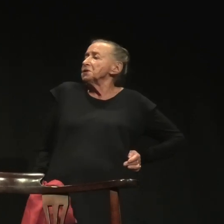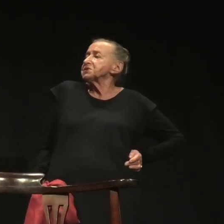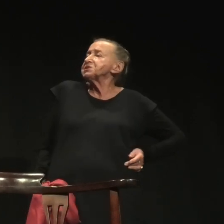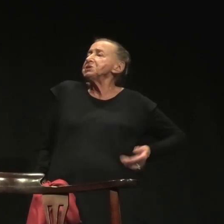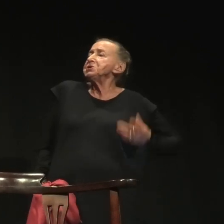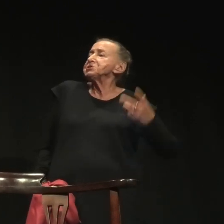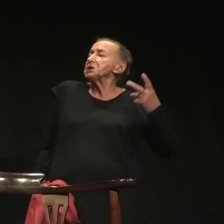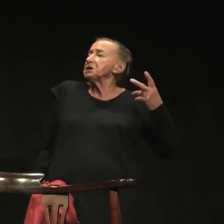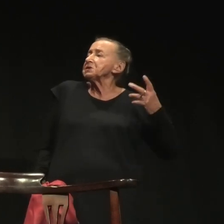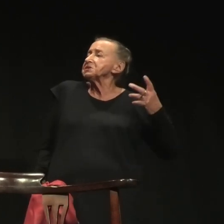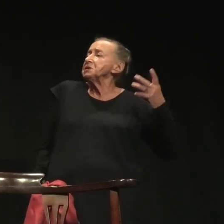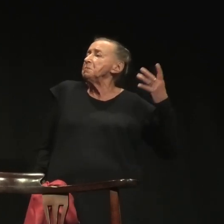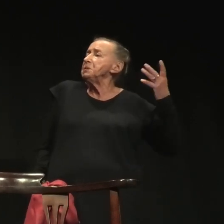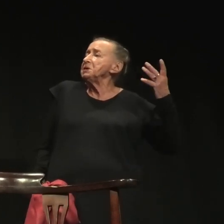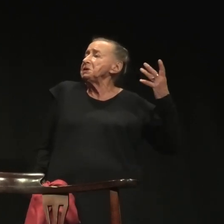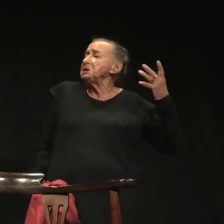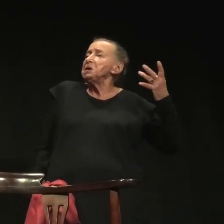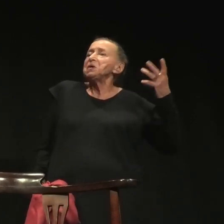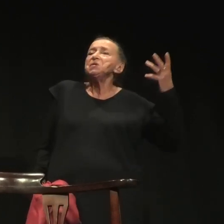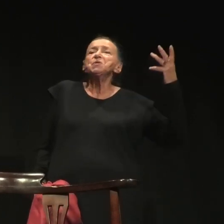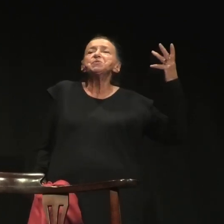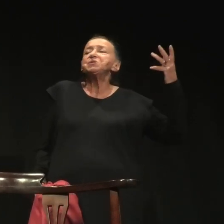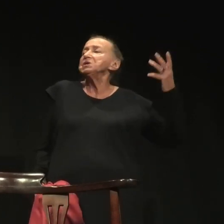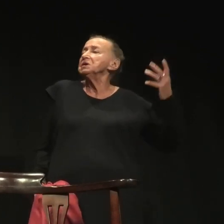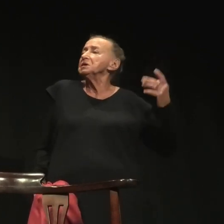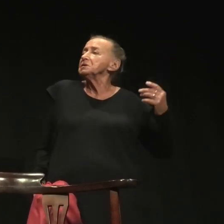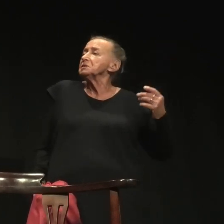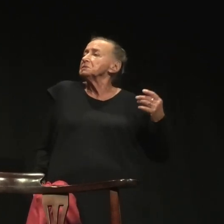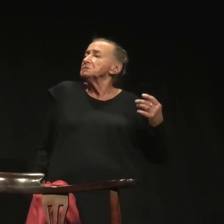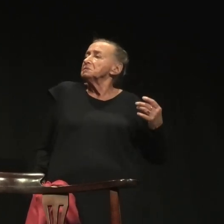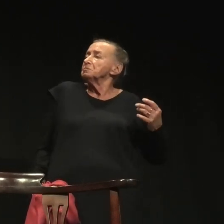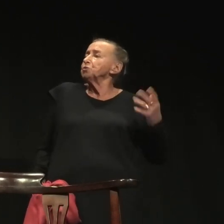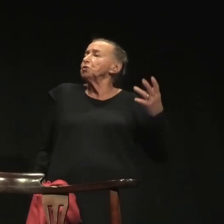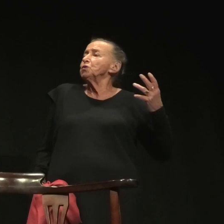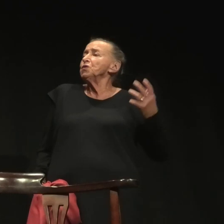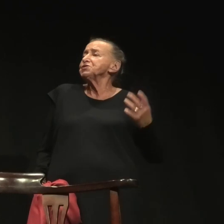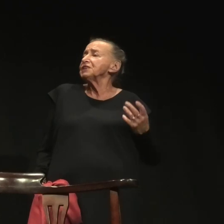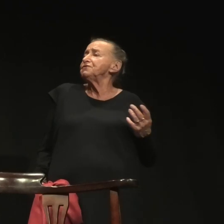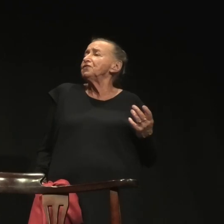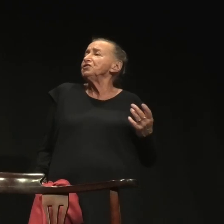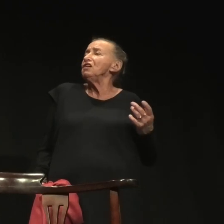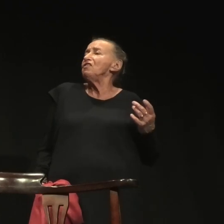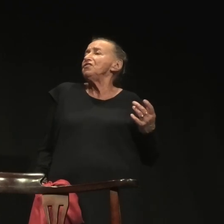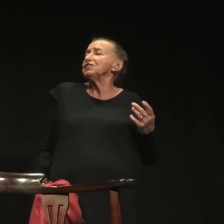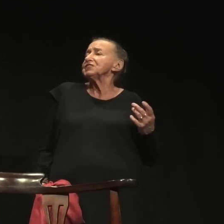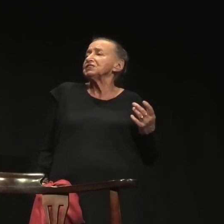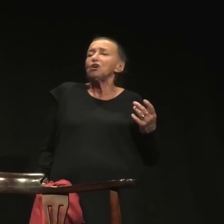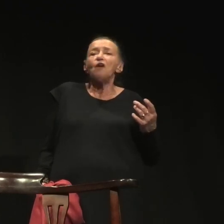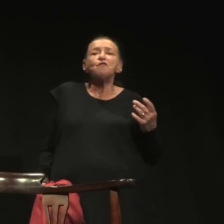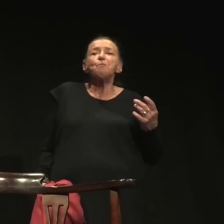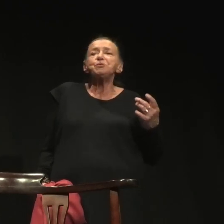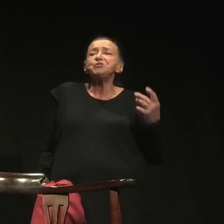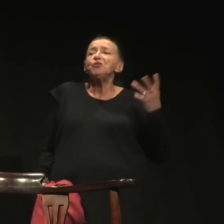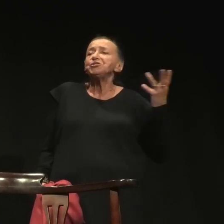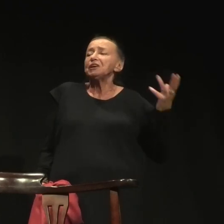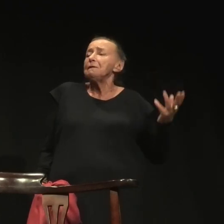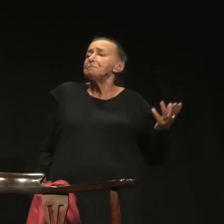noose, Siberia, knout. By army law, mischief of such a cast